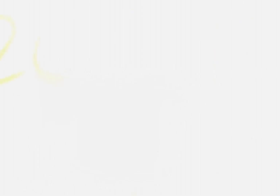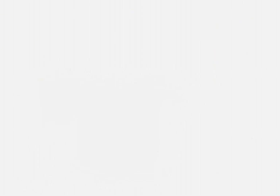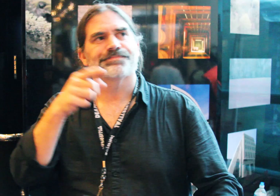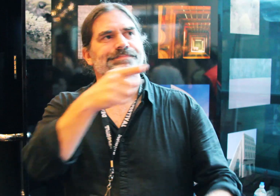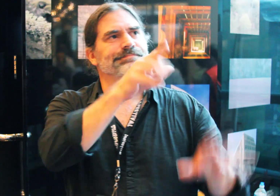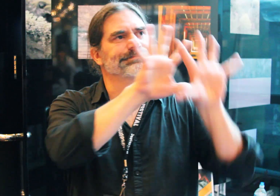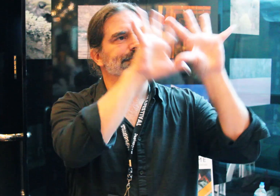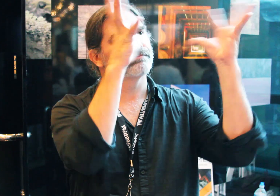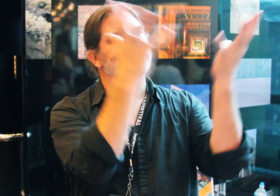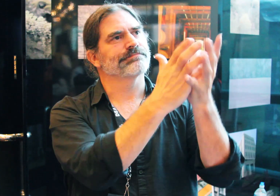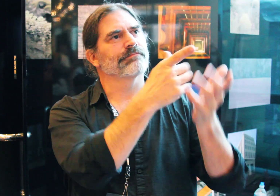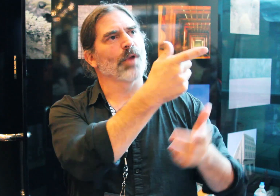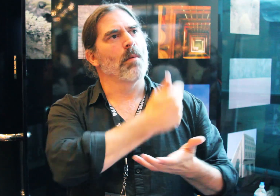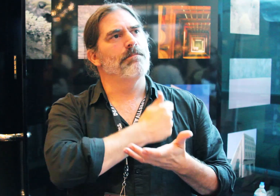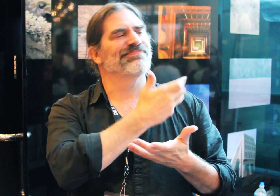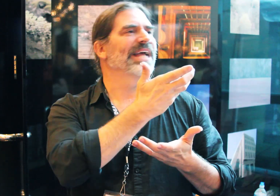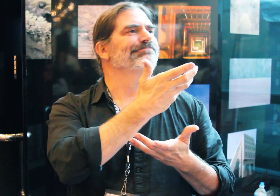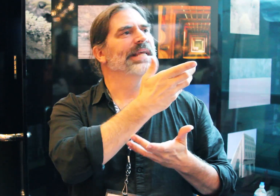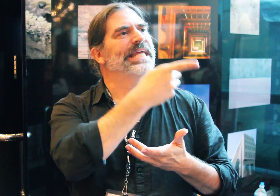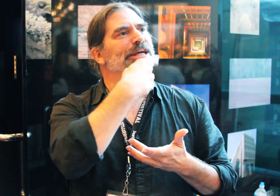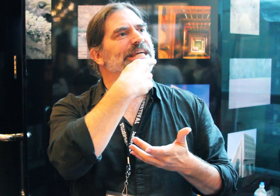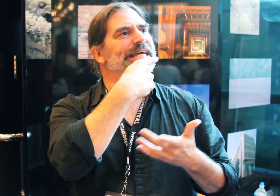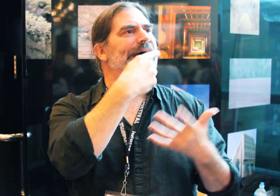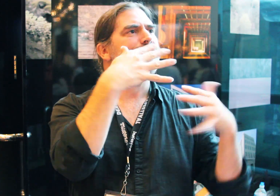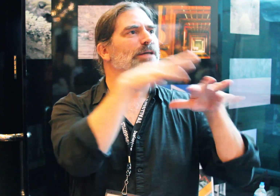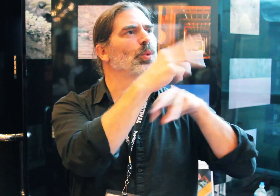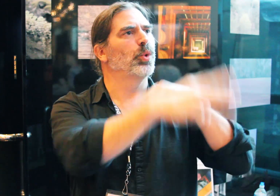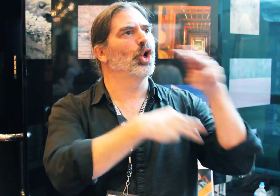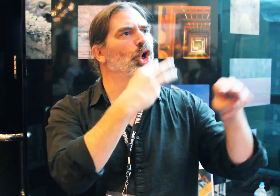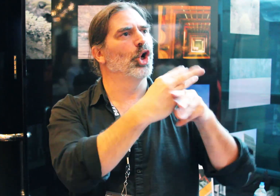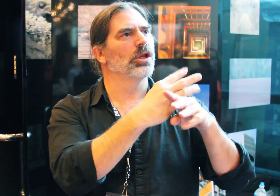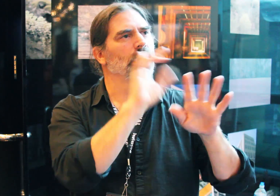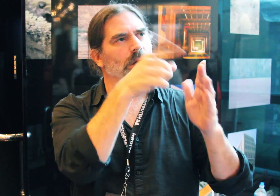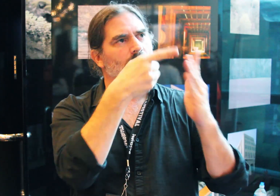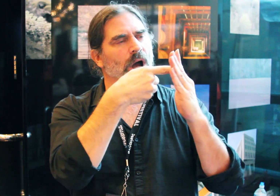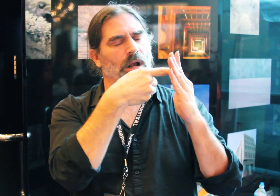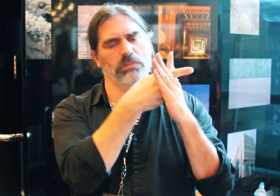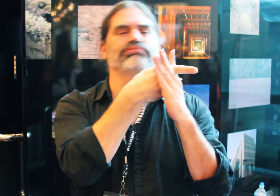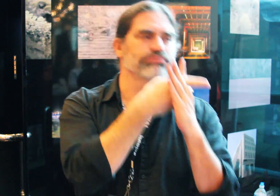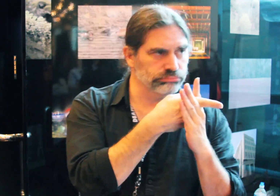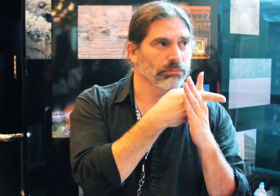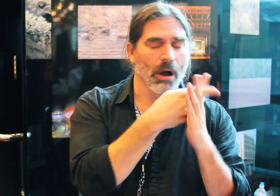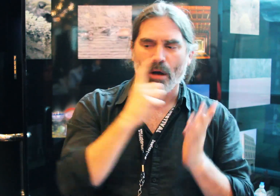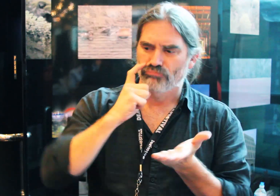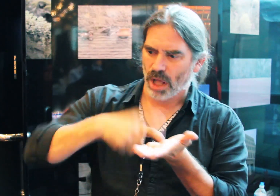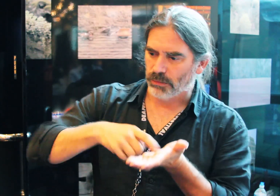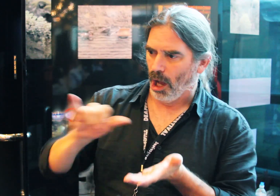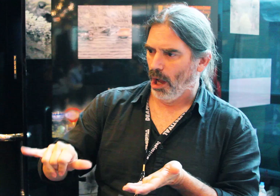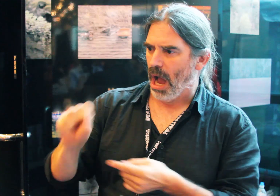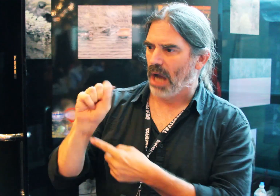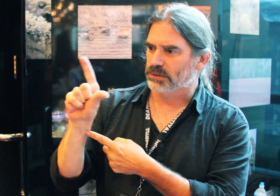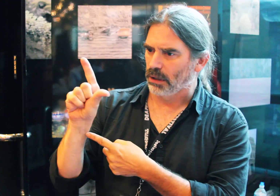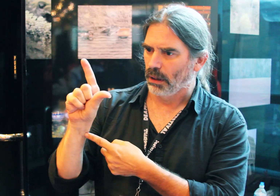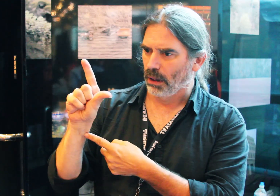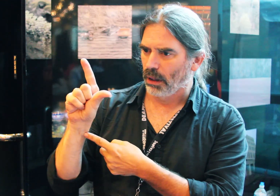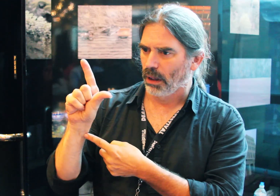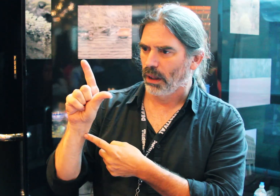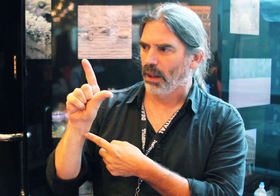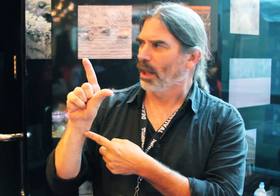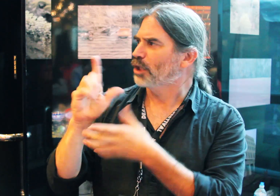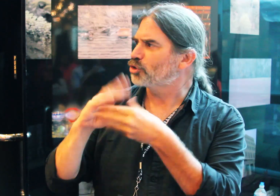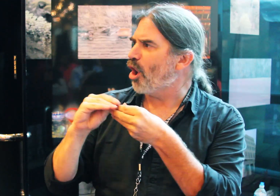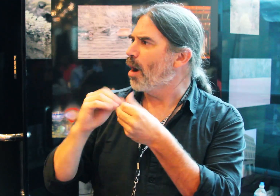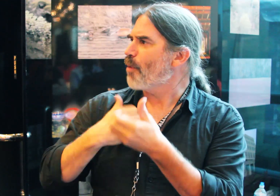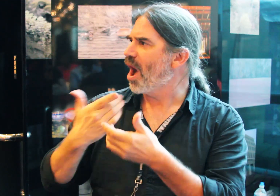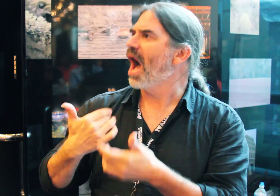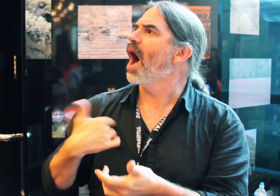I'd say breaking through the hearing poetry world, and them recognizing ASL poetry and story have an